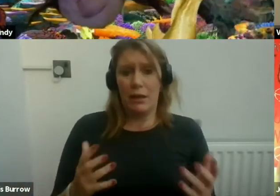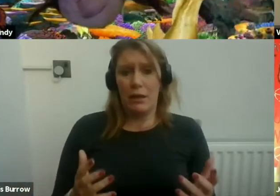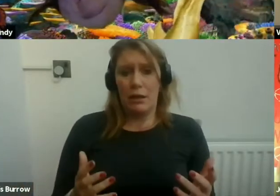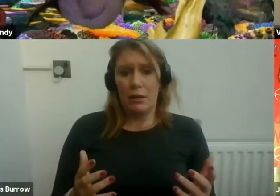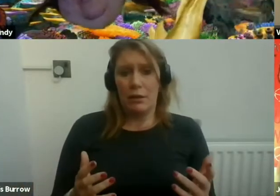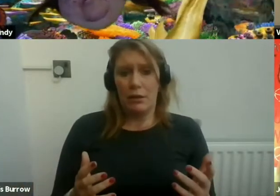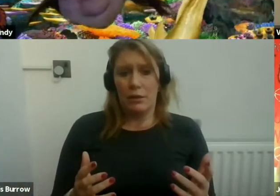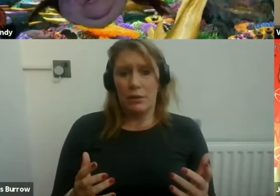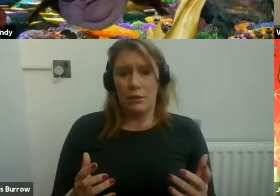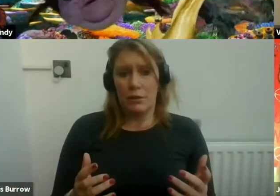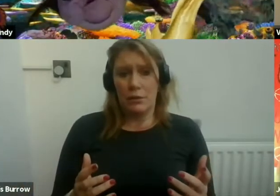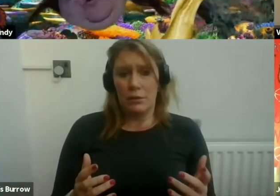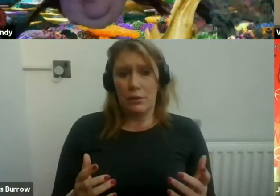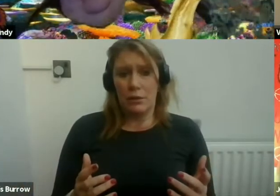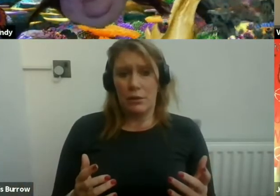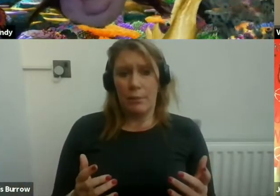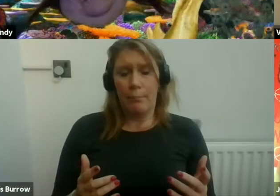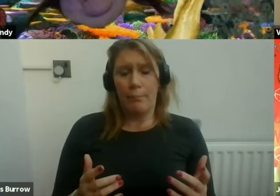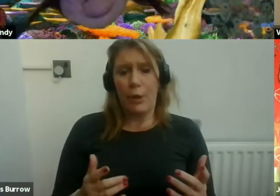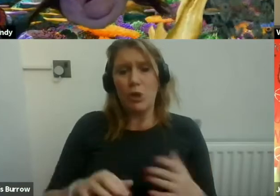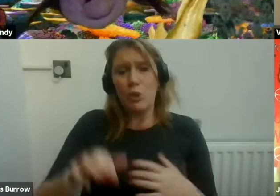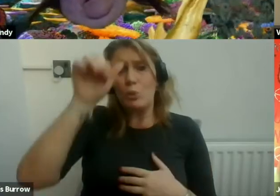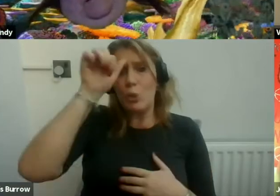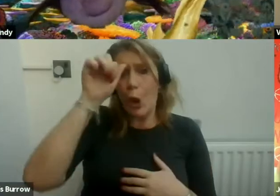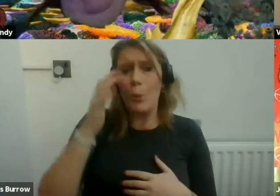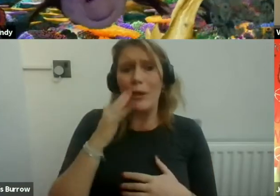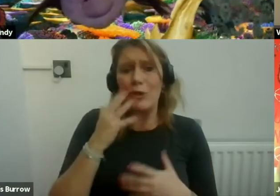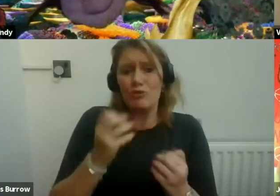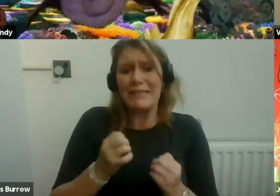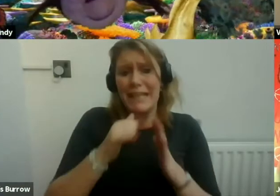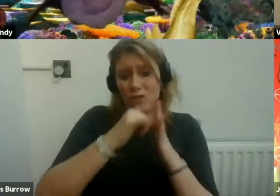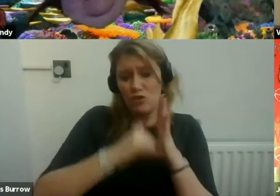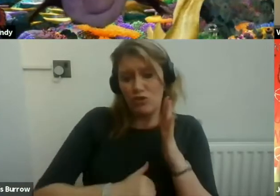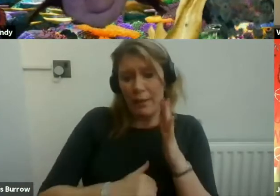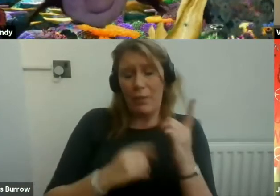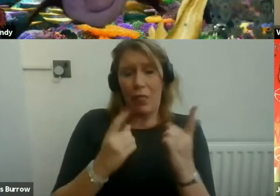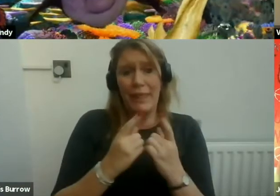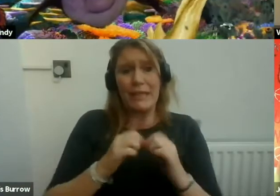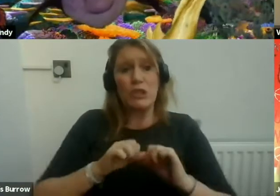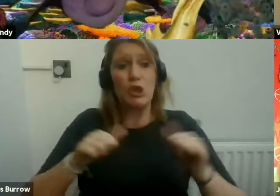are paid to be actor but you can tell if